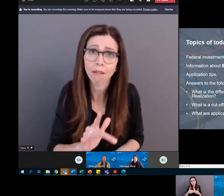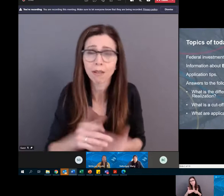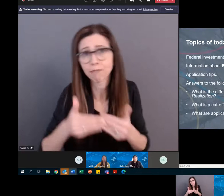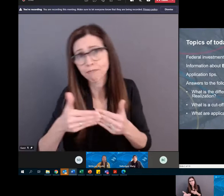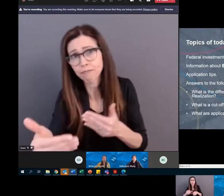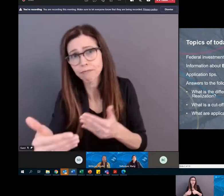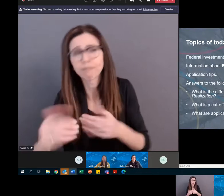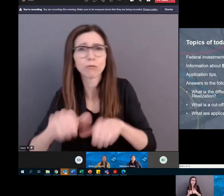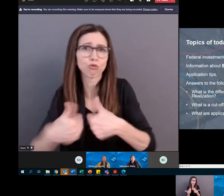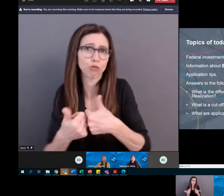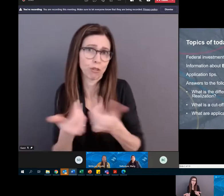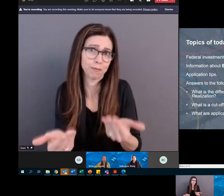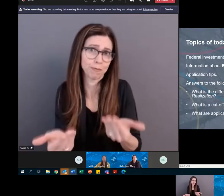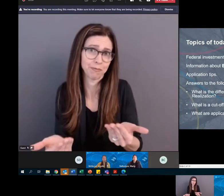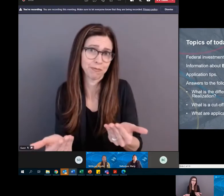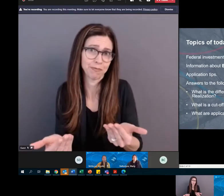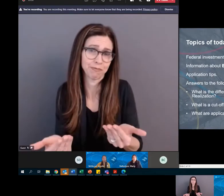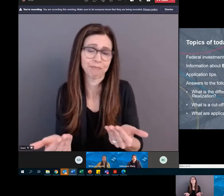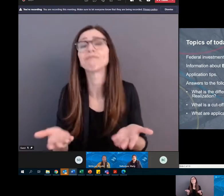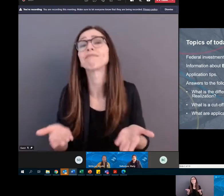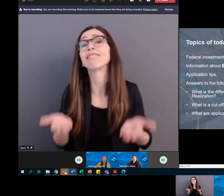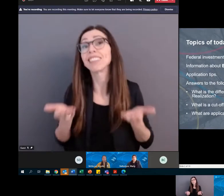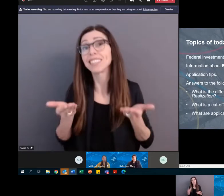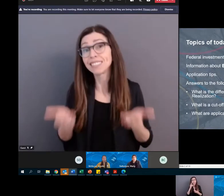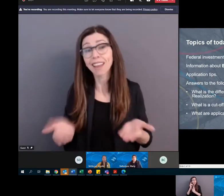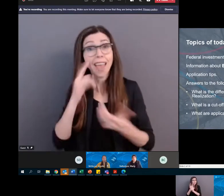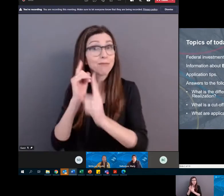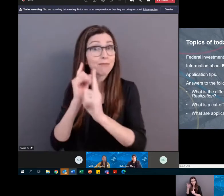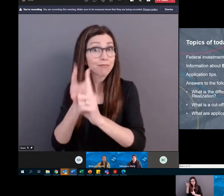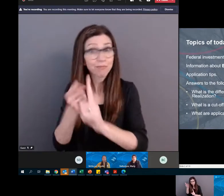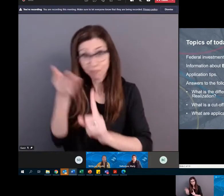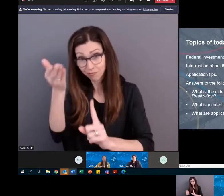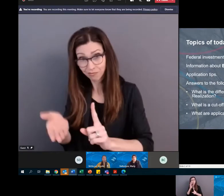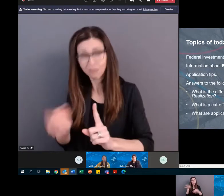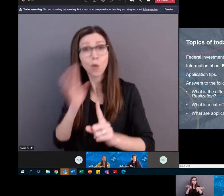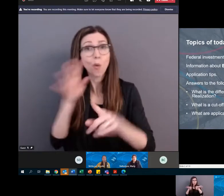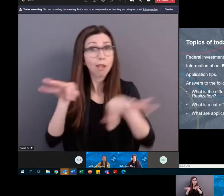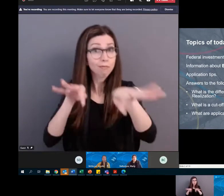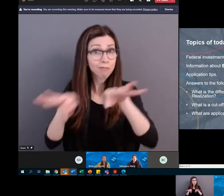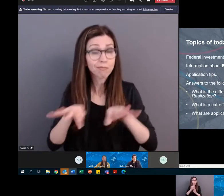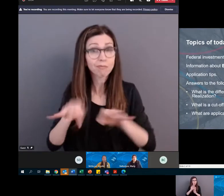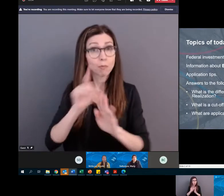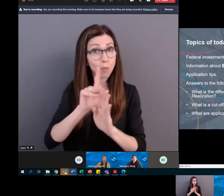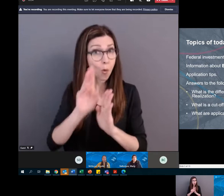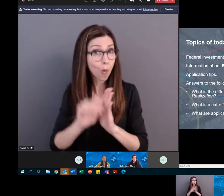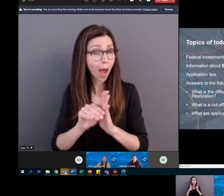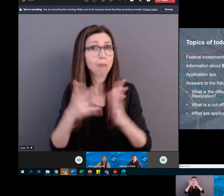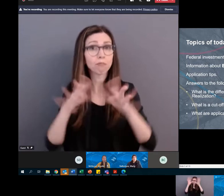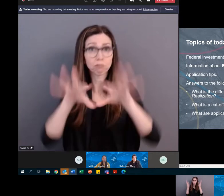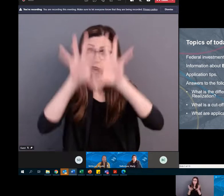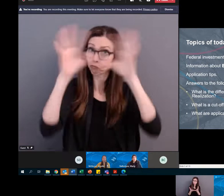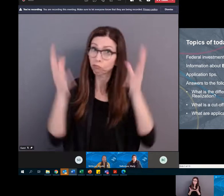The objective of this session is to provide high-level information about the program